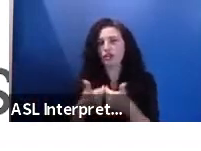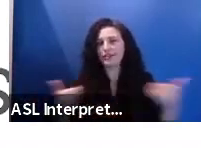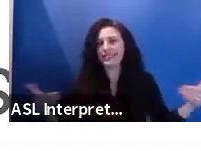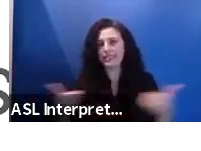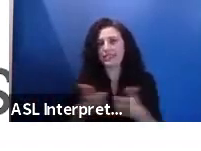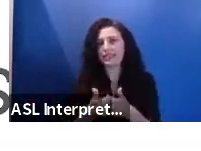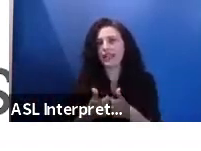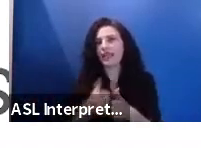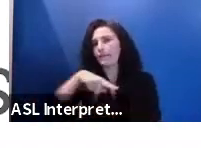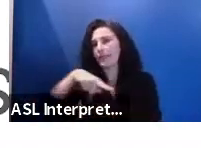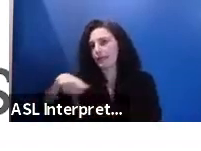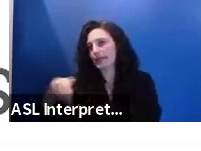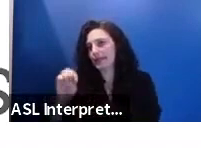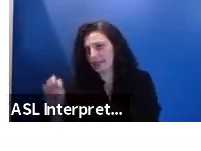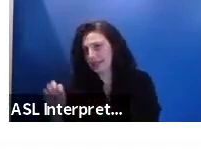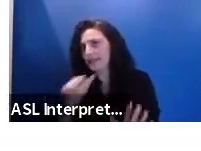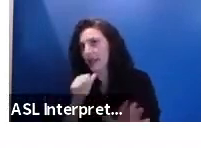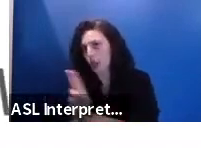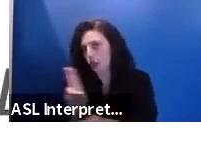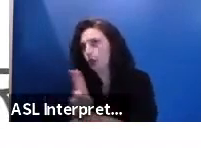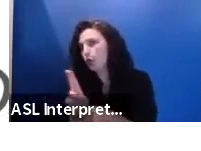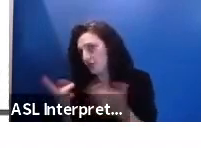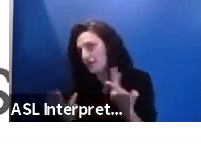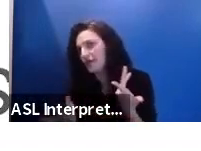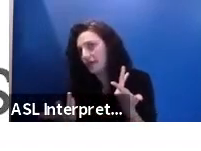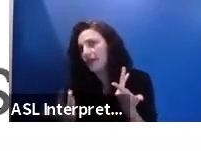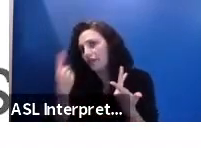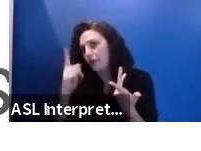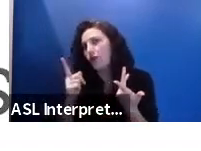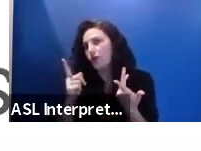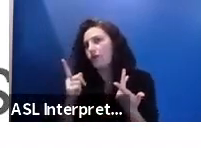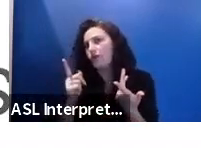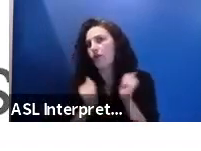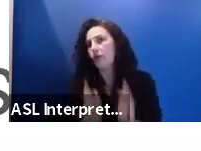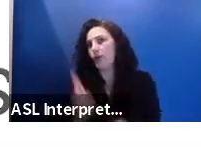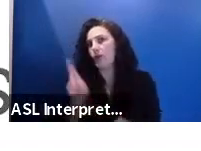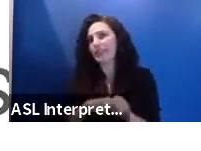After the time period when the individual performer has left,